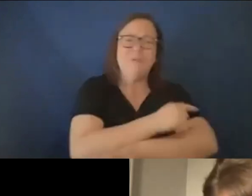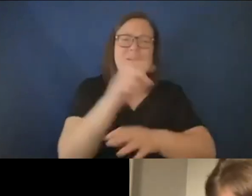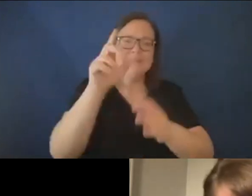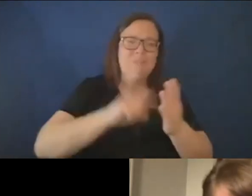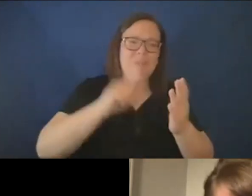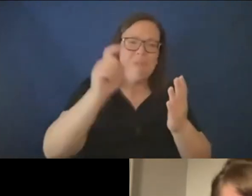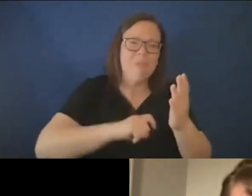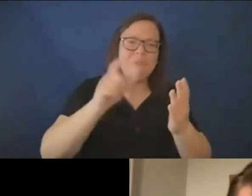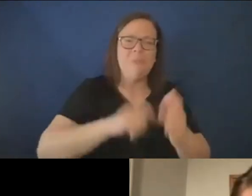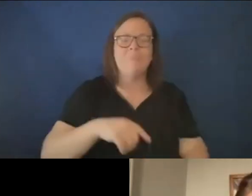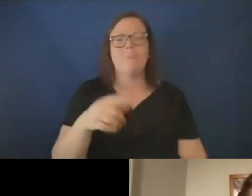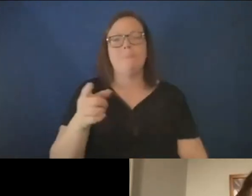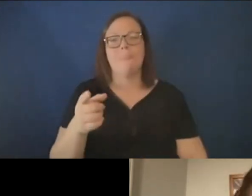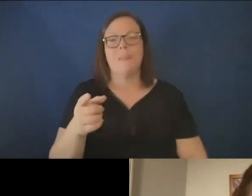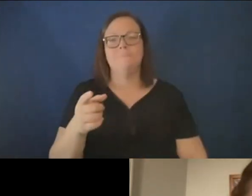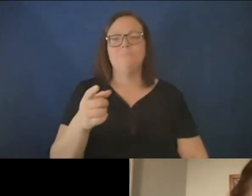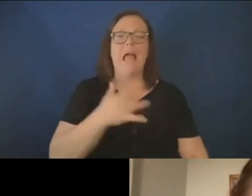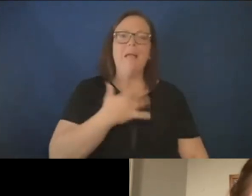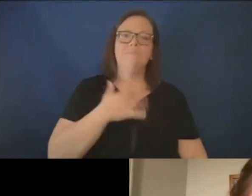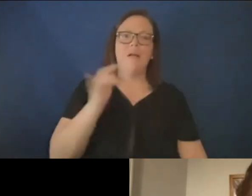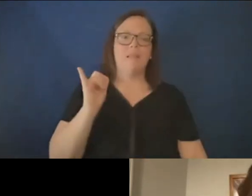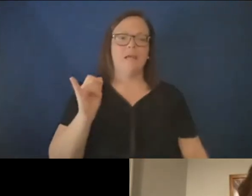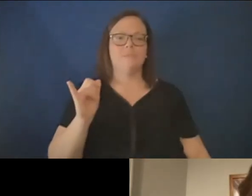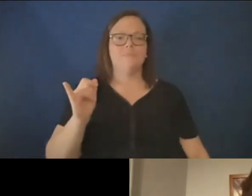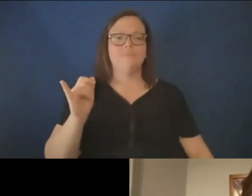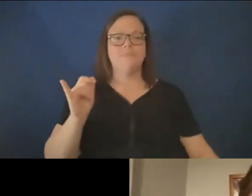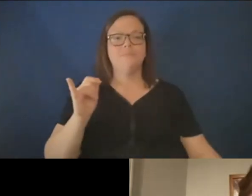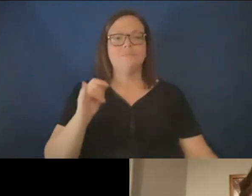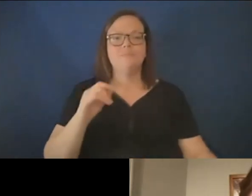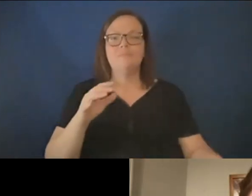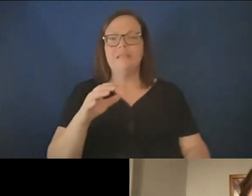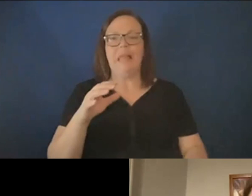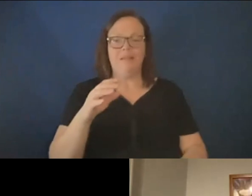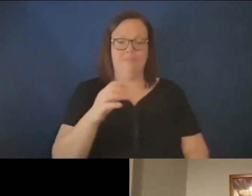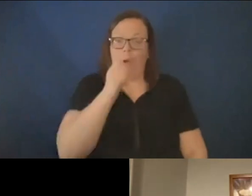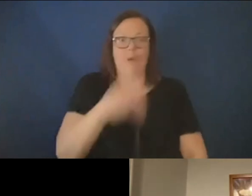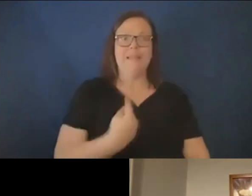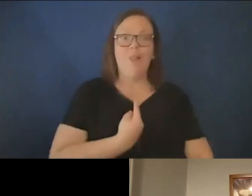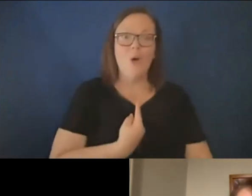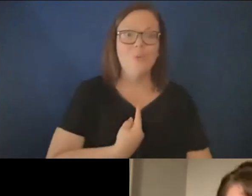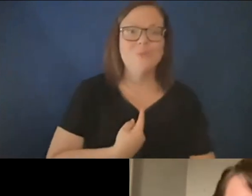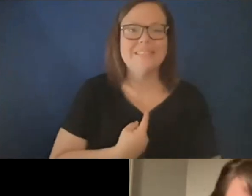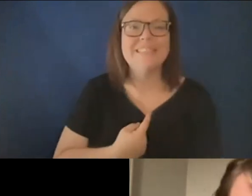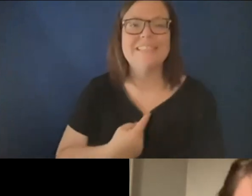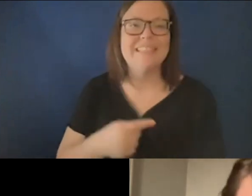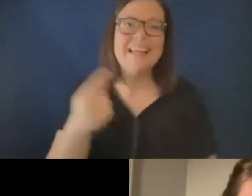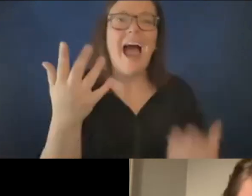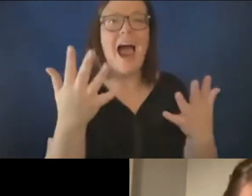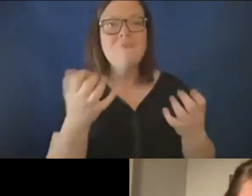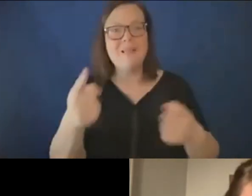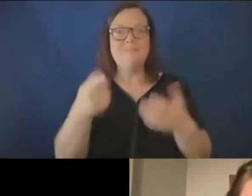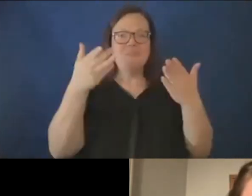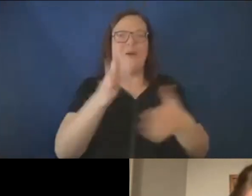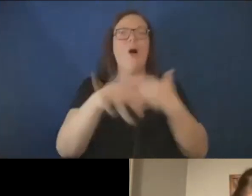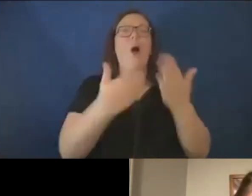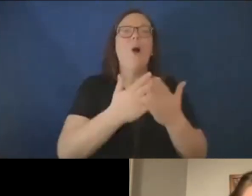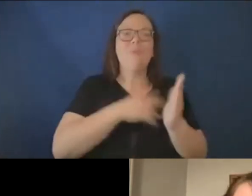I wanted to--I felt so less alone. Like I want them to be at all of my readings now.